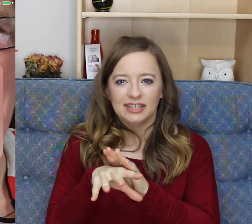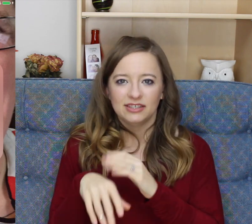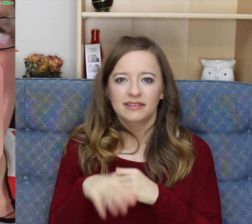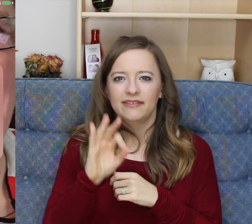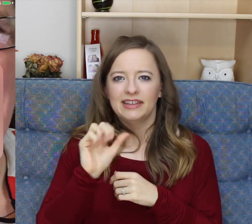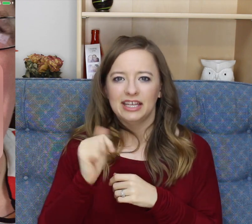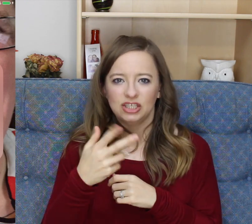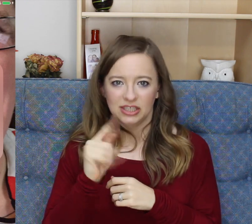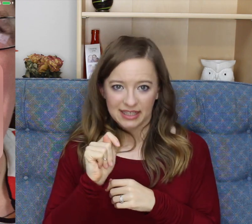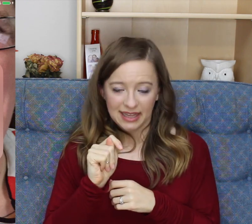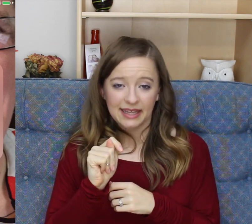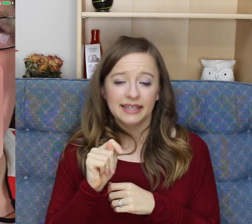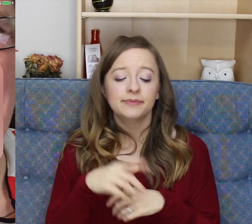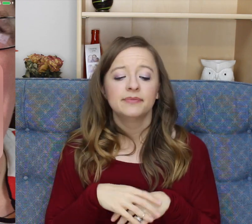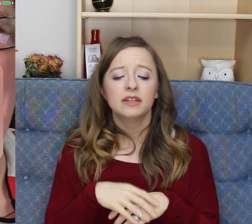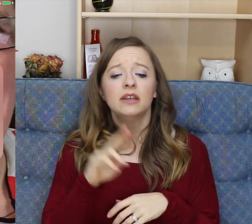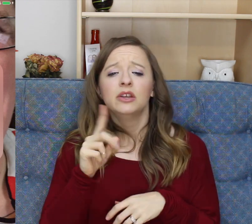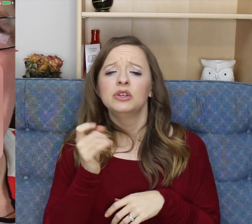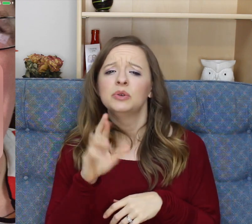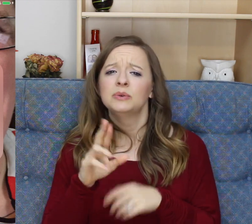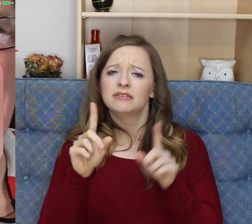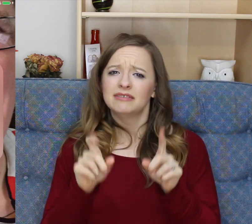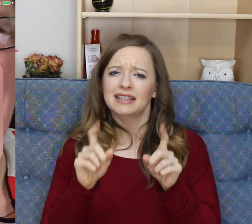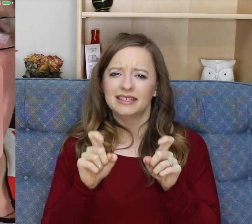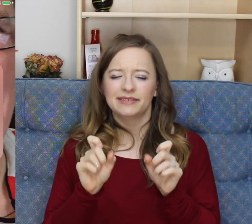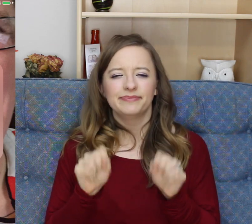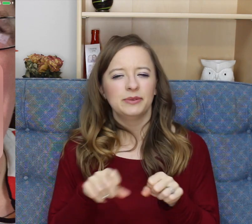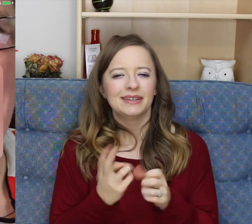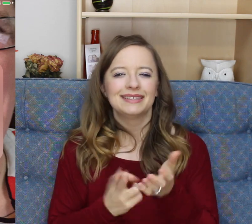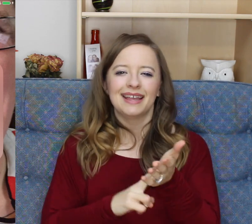a coo website you can sign up for and then you review